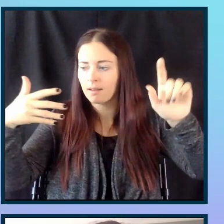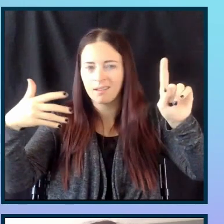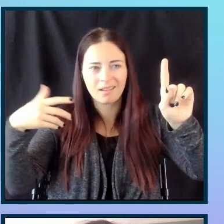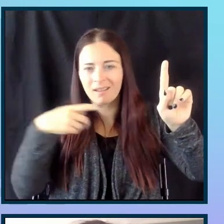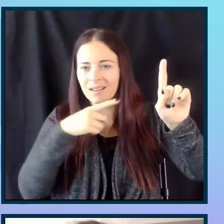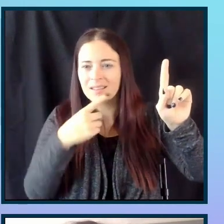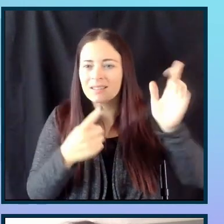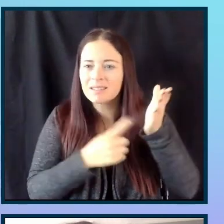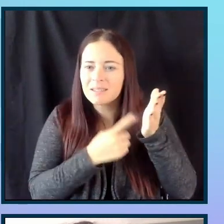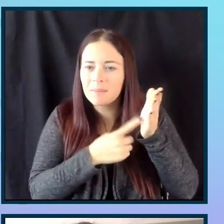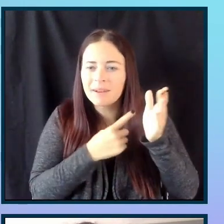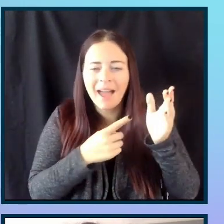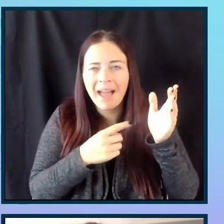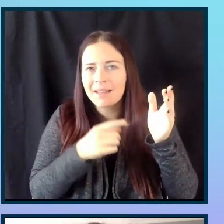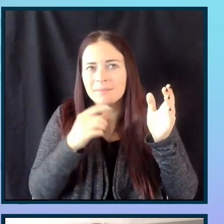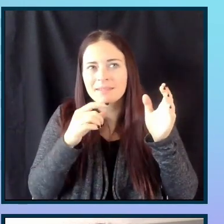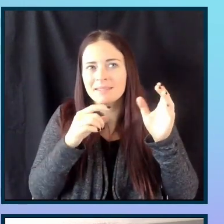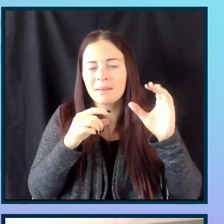sticky banners above or below.